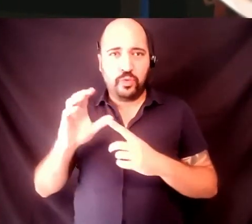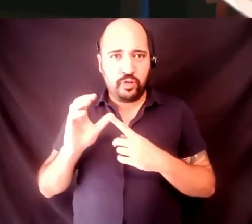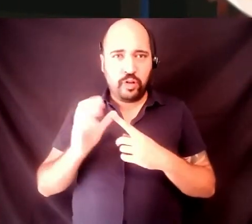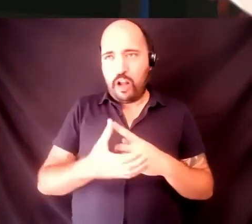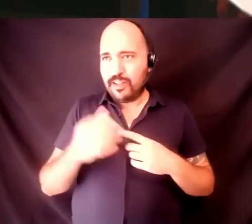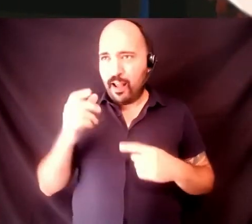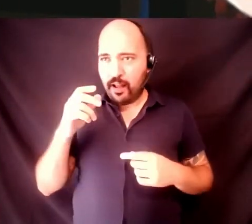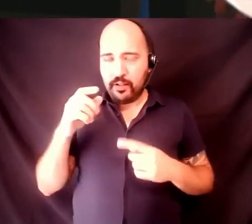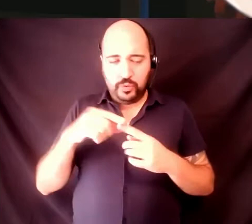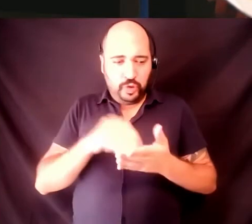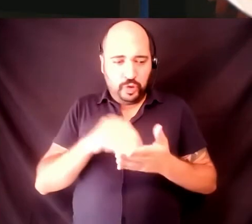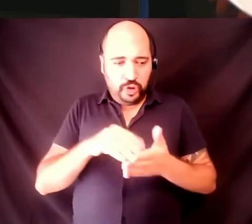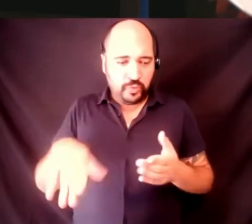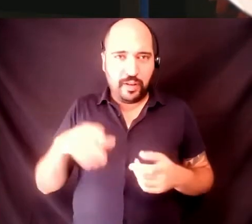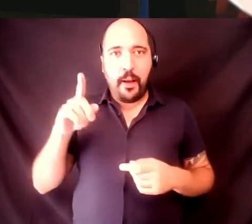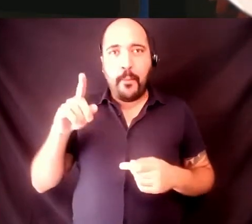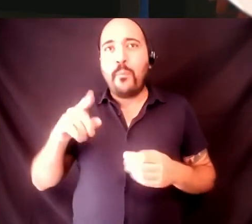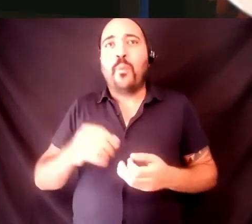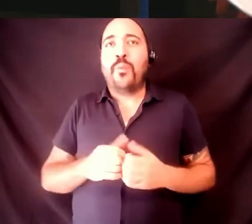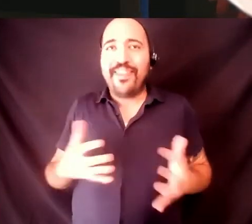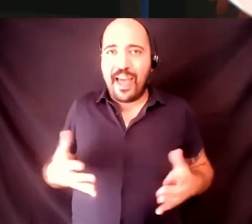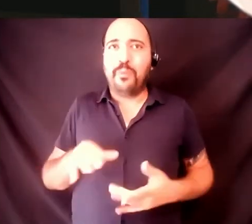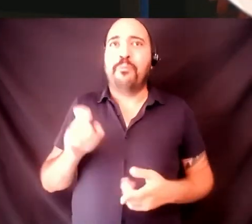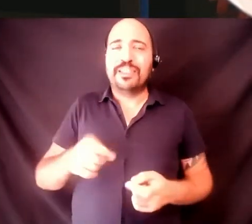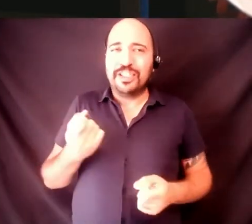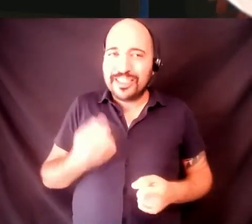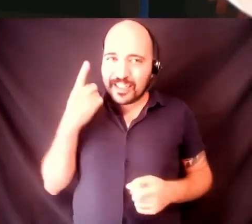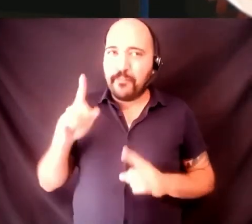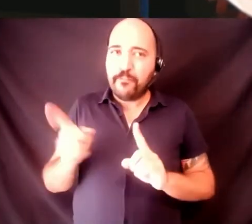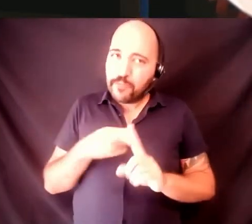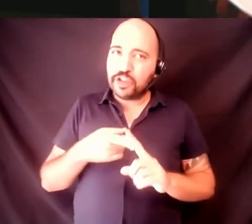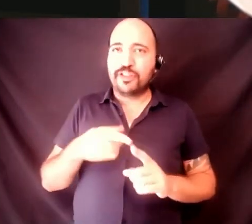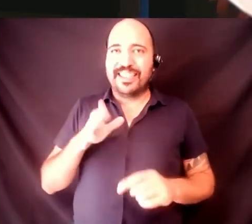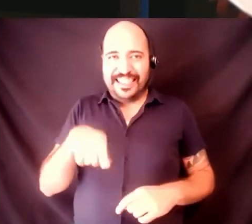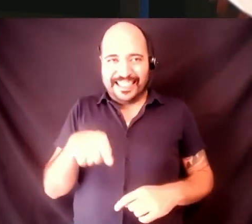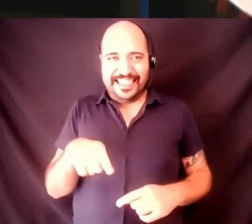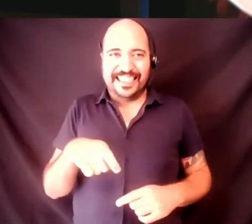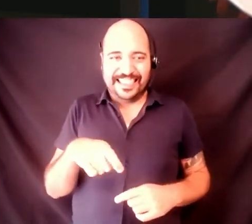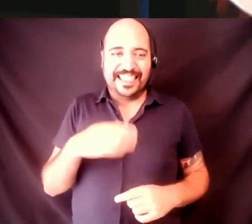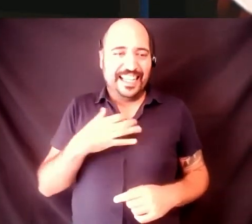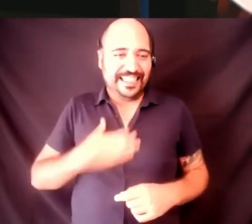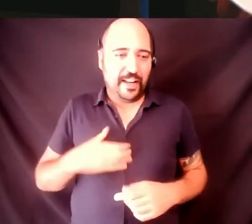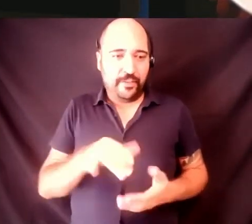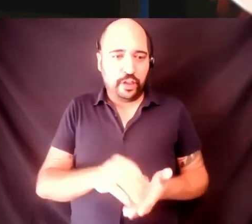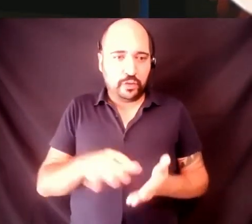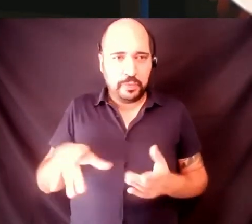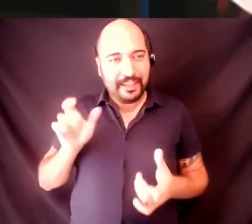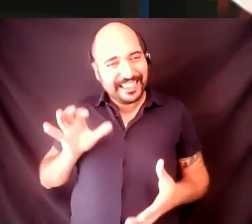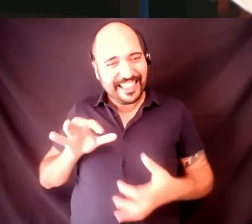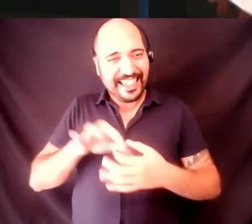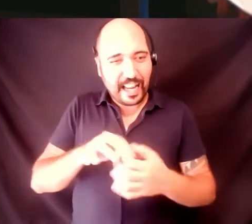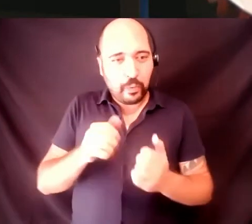So we talk about curating art pieces. You have to connect with students to figure out: What do you like? What are we bringing together?